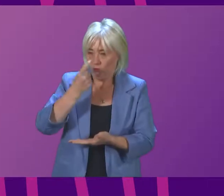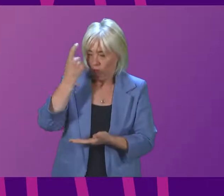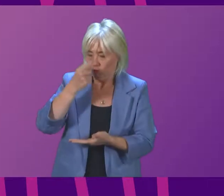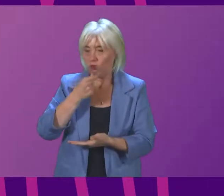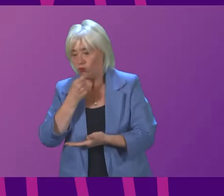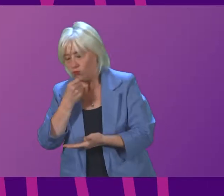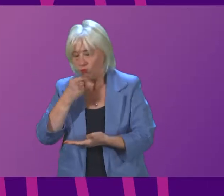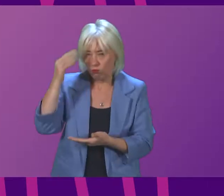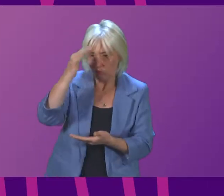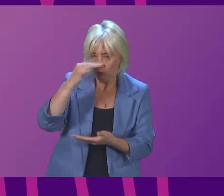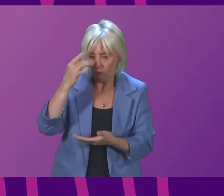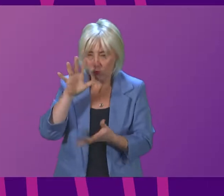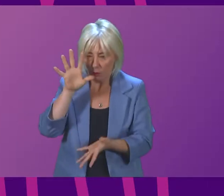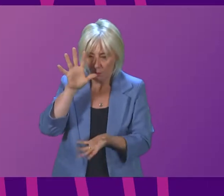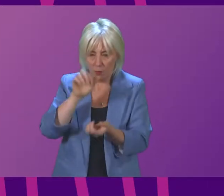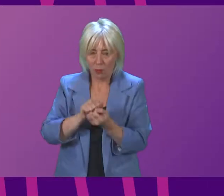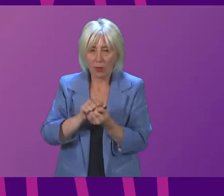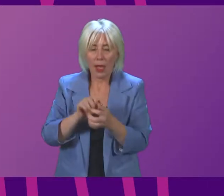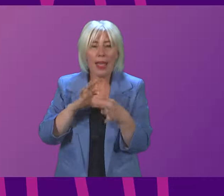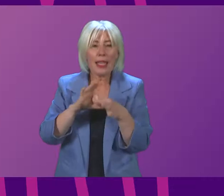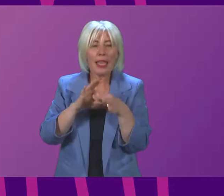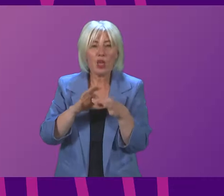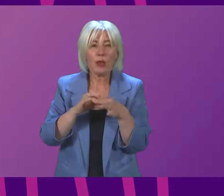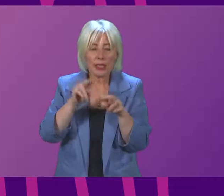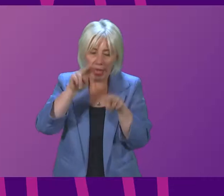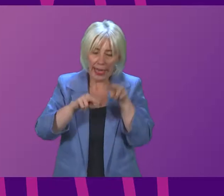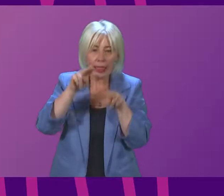and captured in an engagement analysis report, which we are also publishing today.